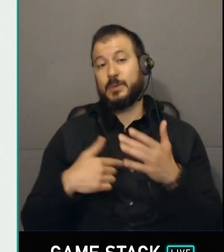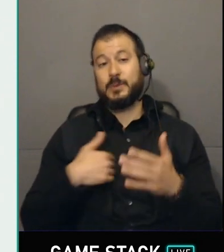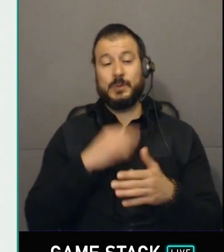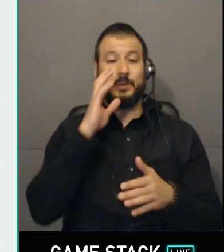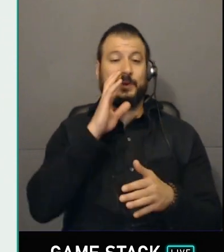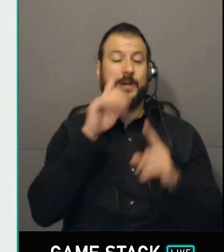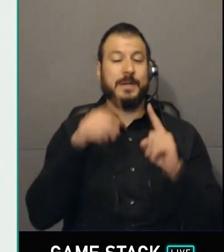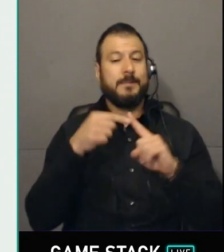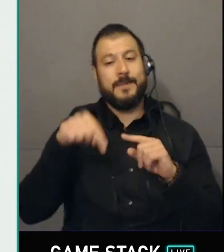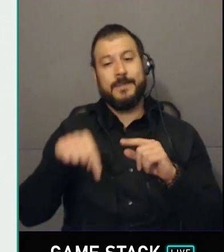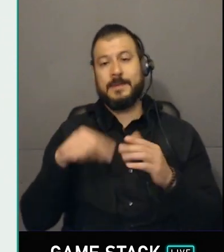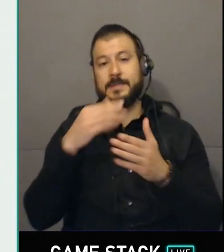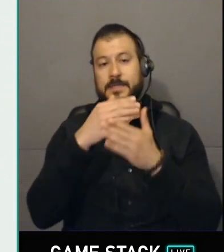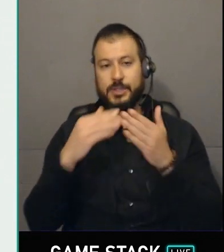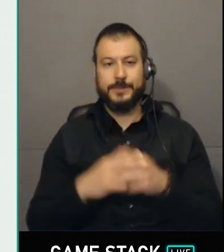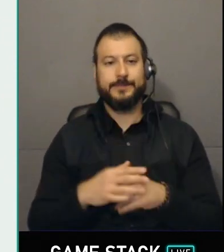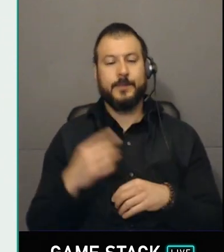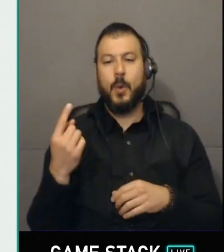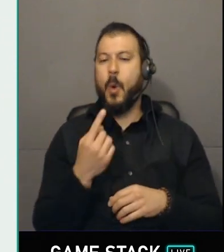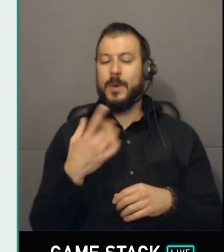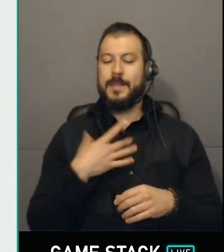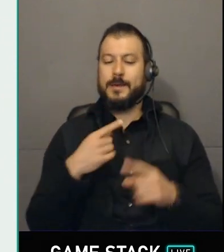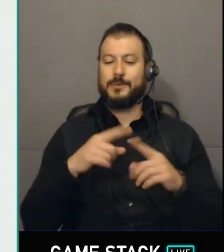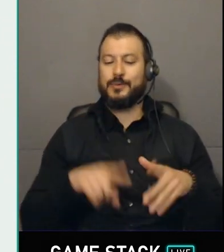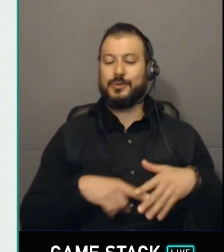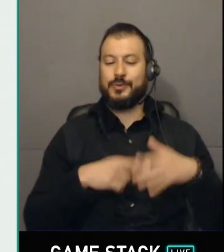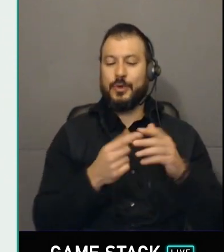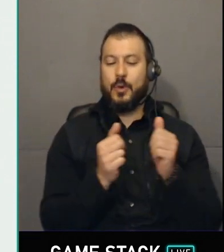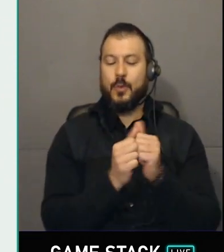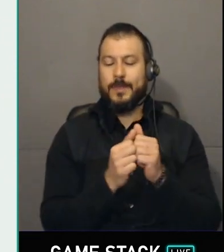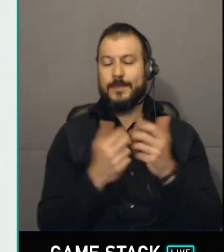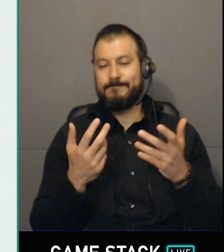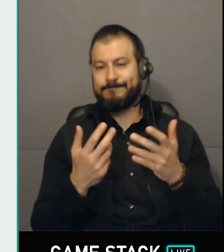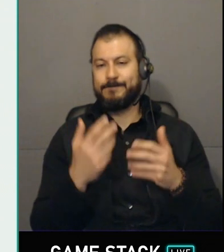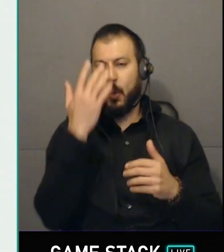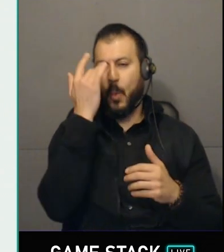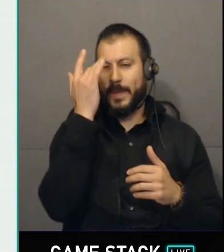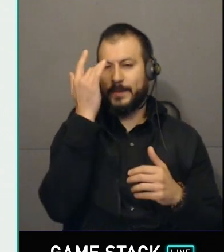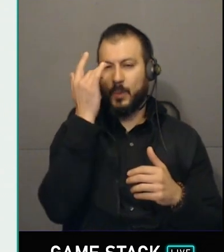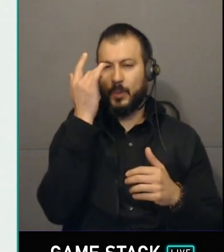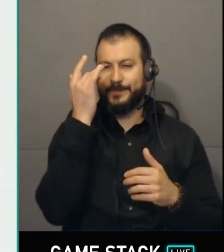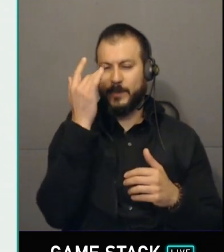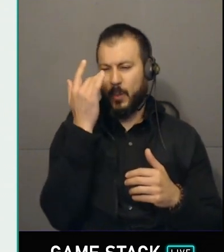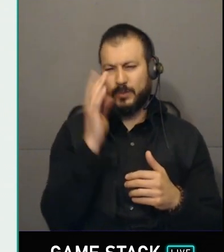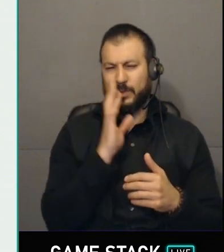I always like to start off by talking about the why. Why are we talking about this subject?